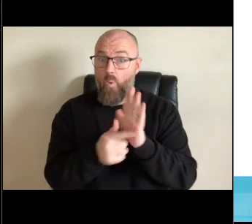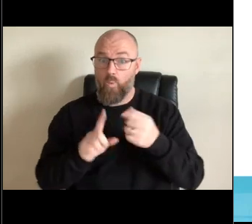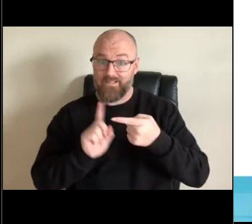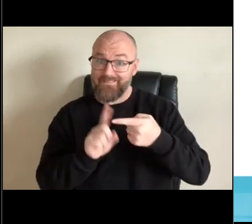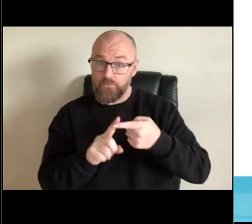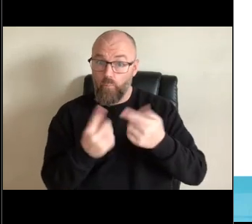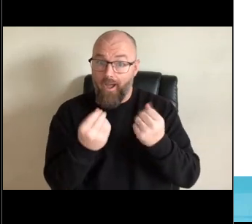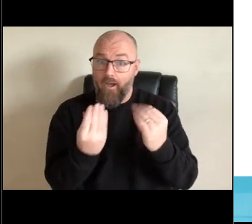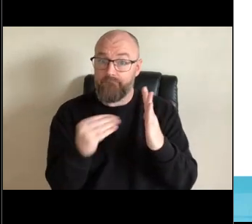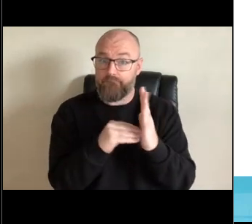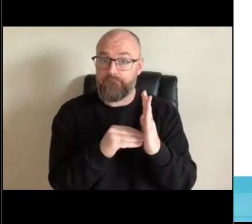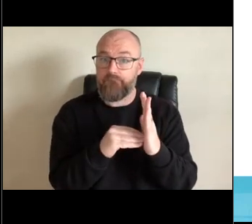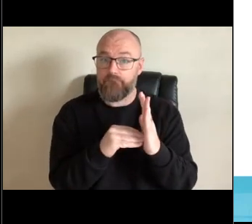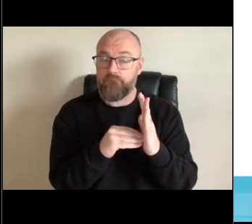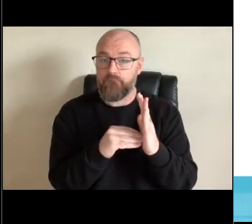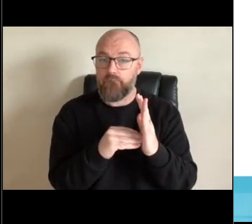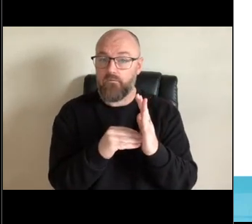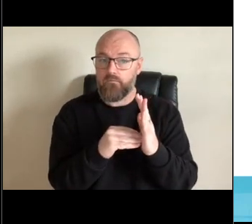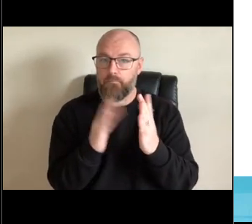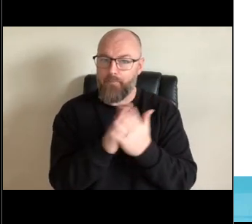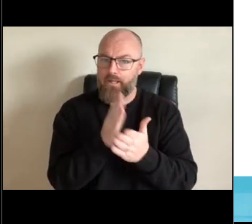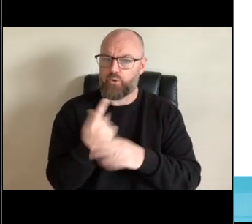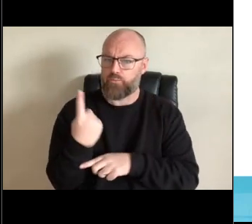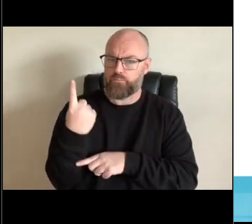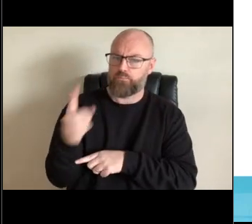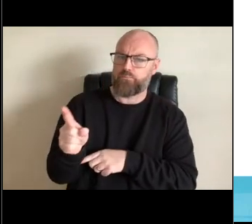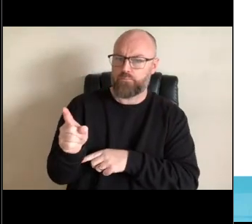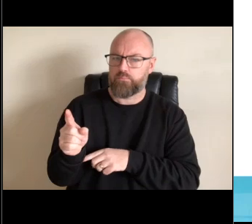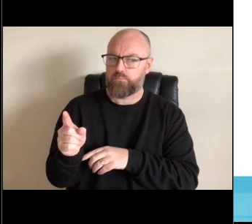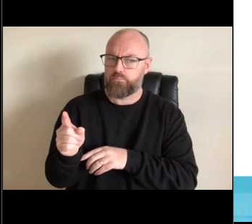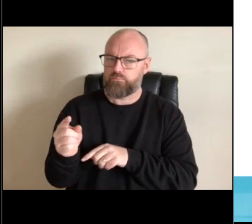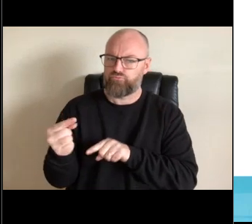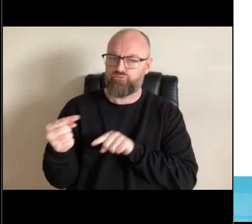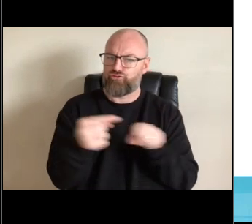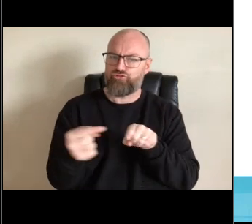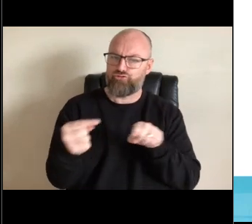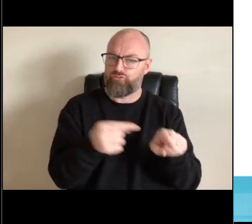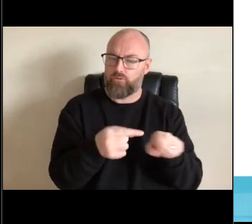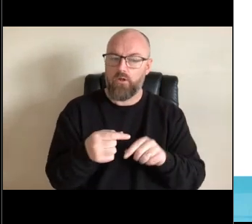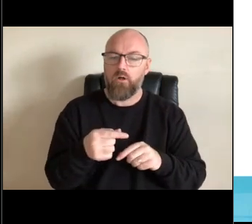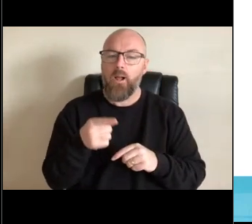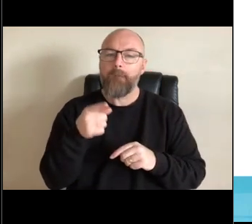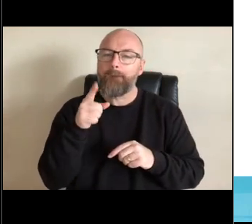um provides a much more detailed view of it and breaks it down into different types of